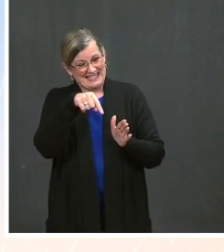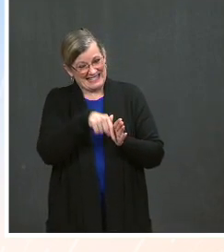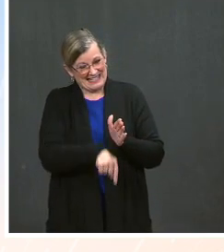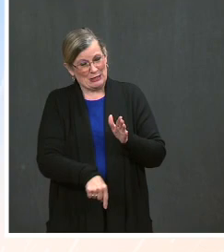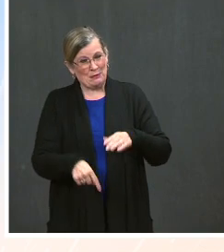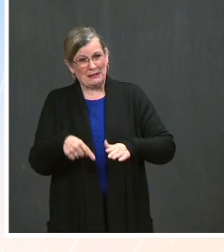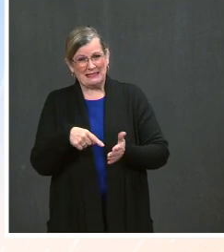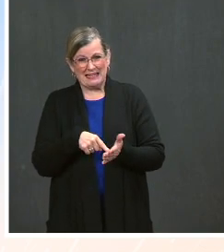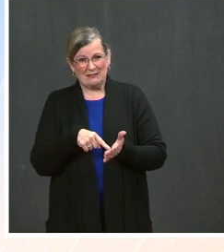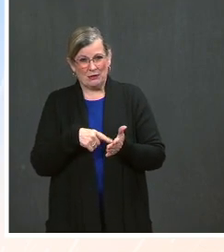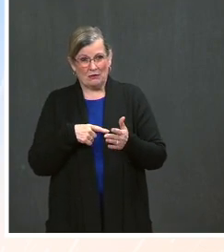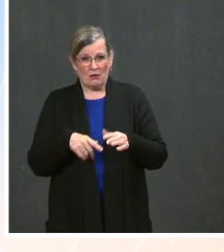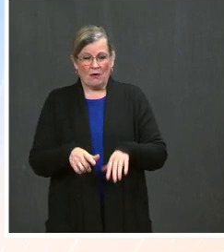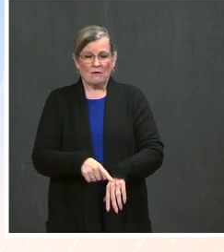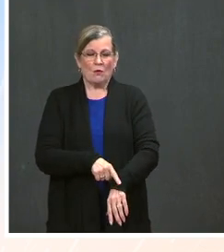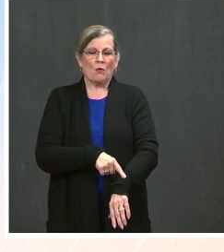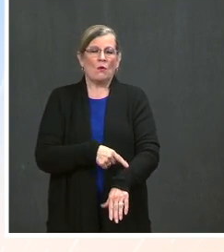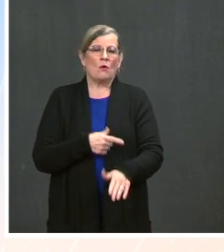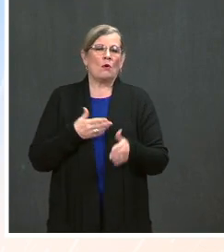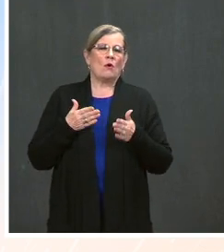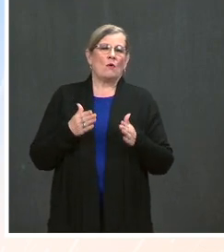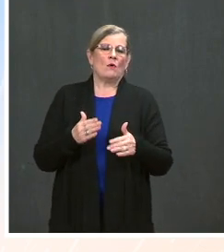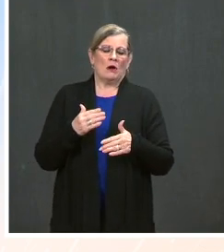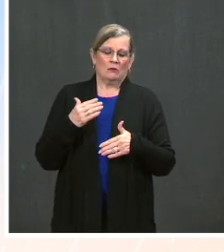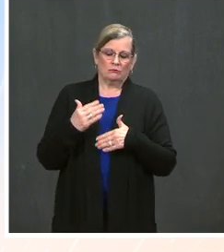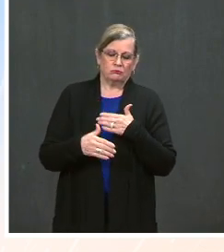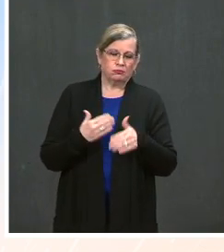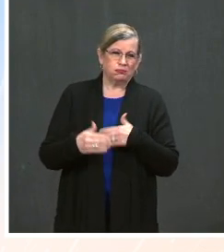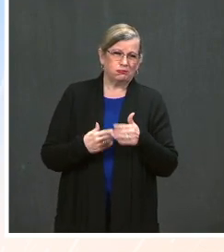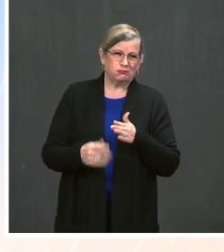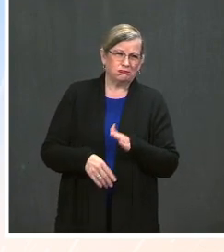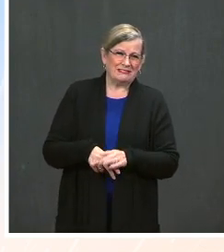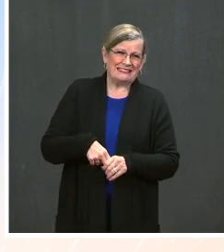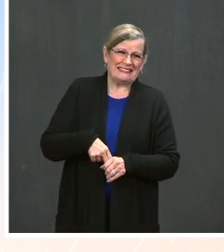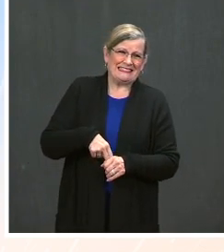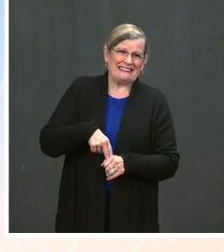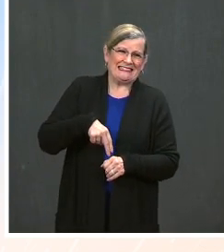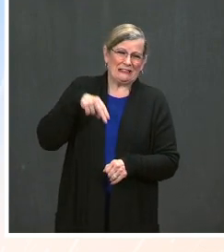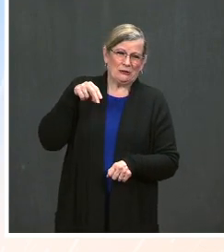and there's a lot of work to do. Today's Bureau of Labor Statistics reported that the American economy